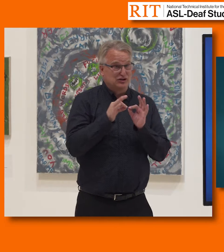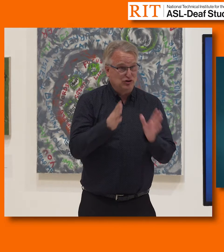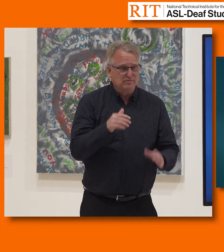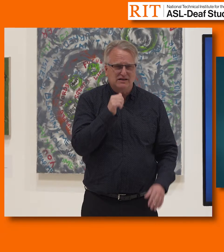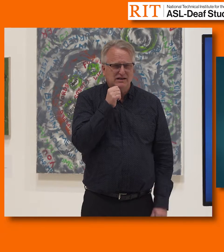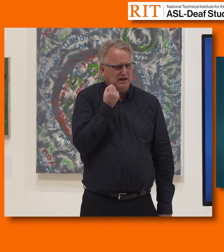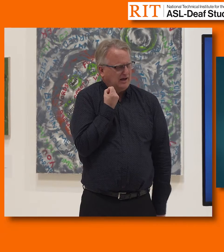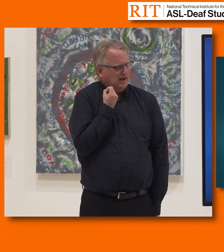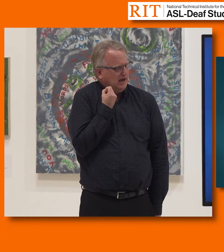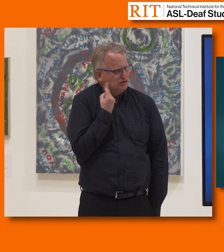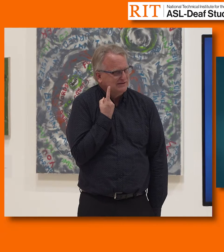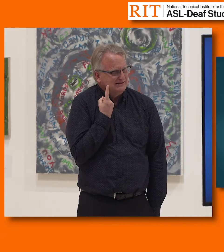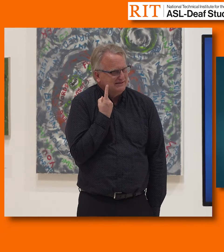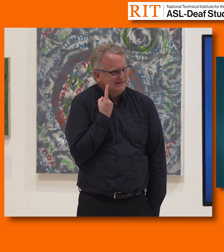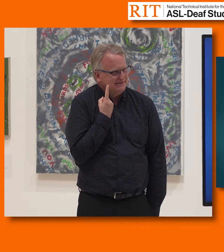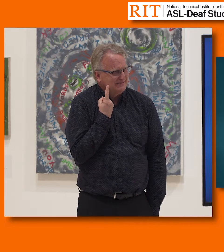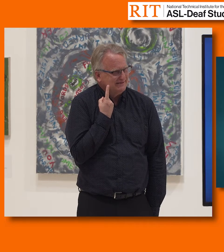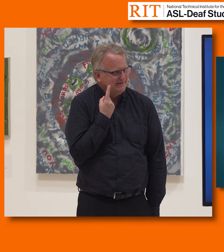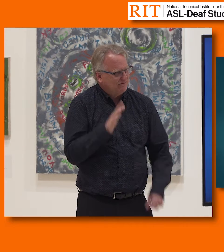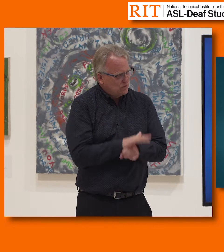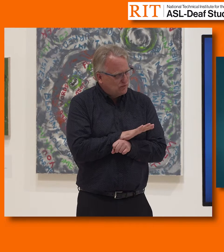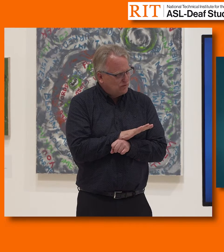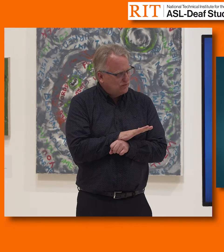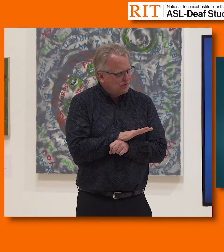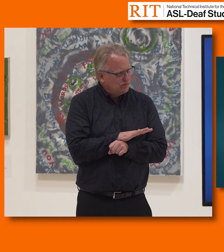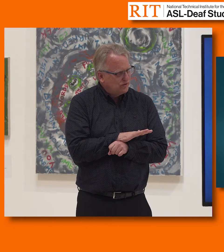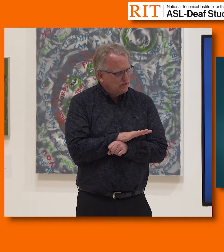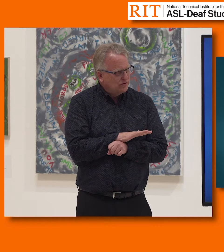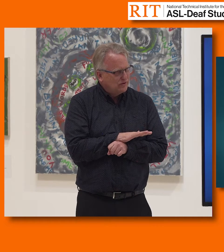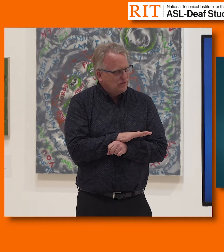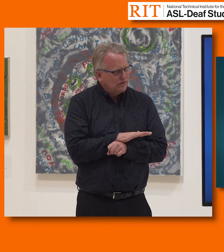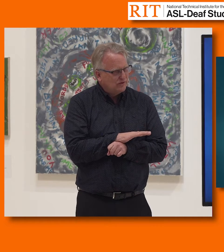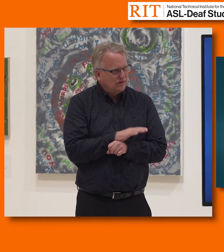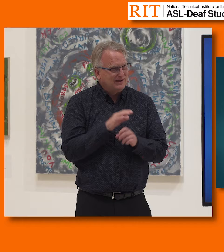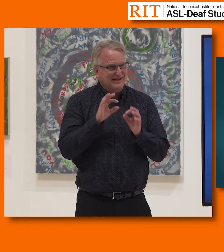My point here is, you know, many interpreters don't really understand this fully.